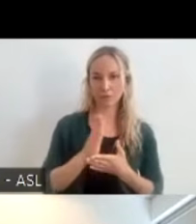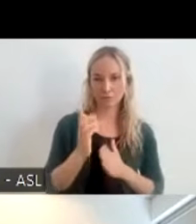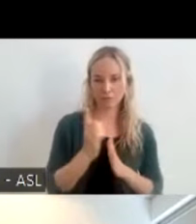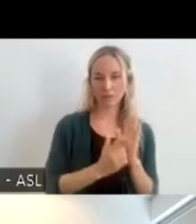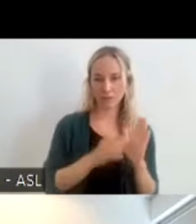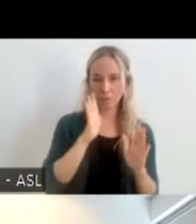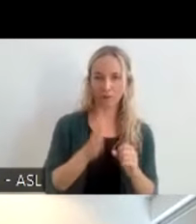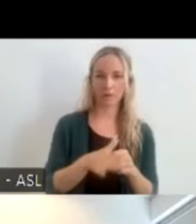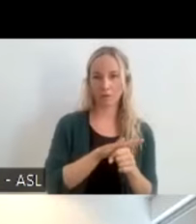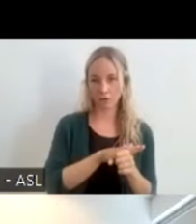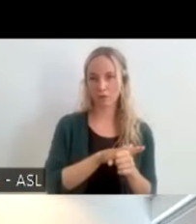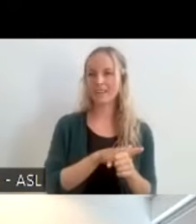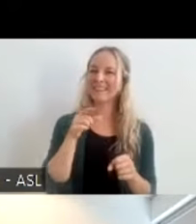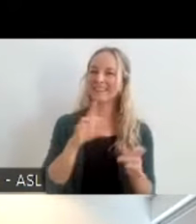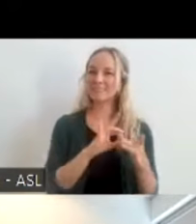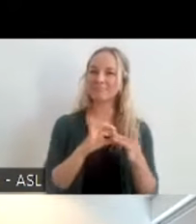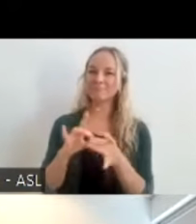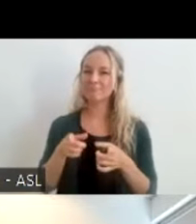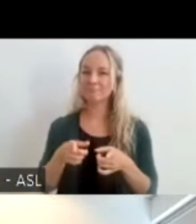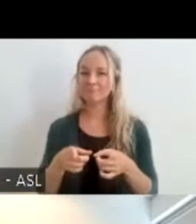with Disabilities Act, the definition of disability